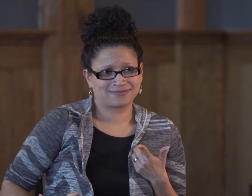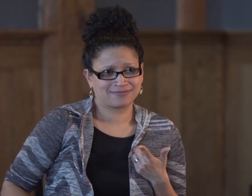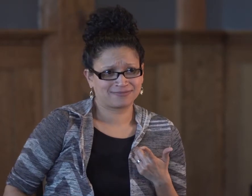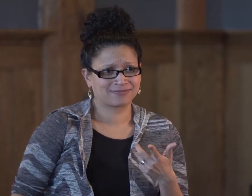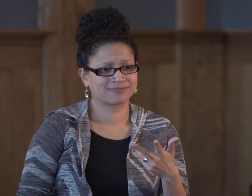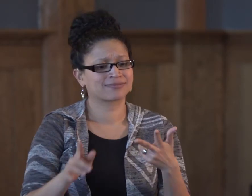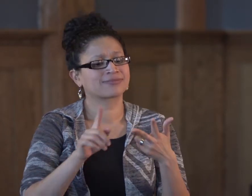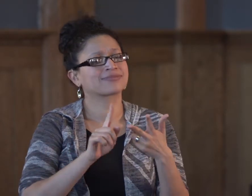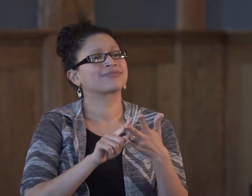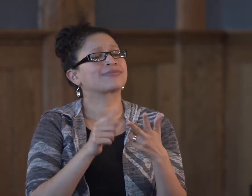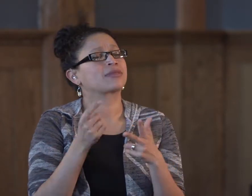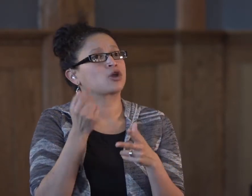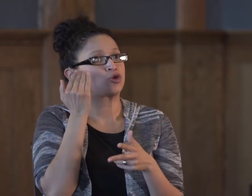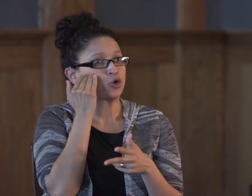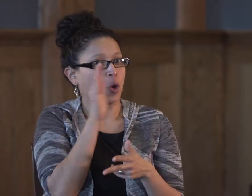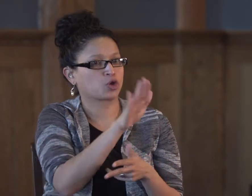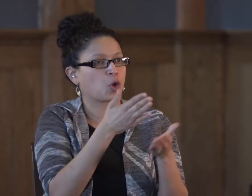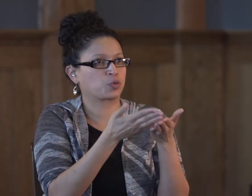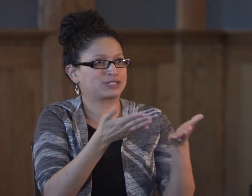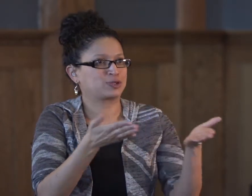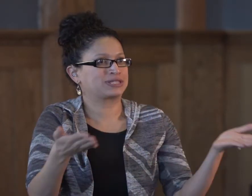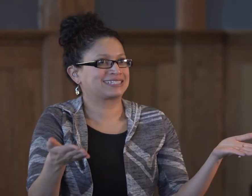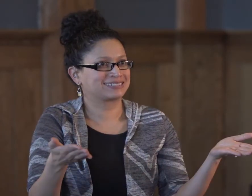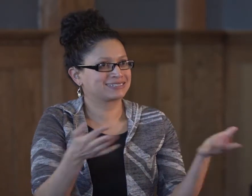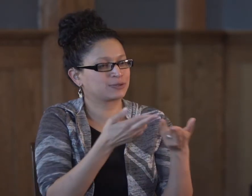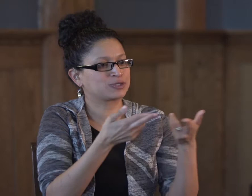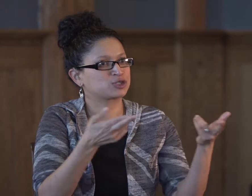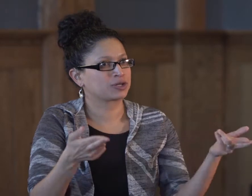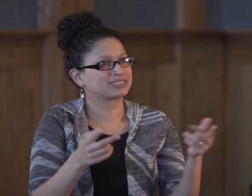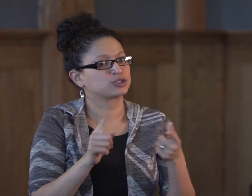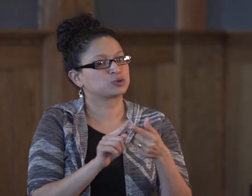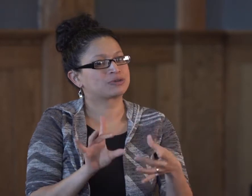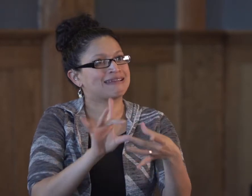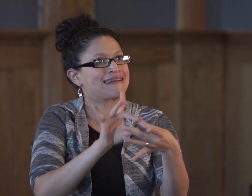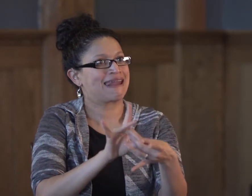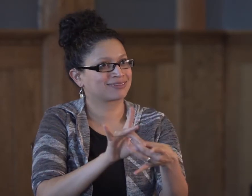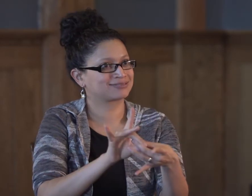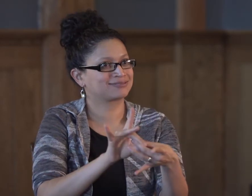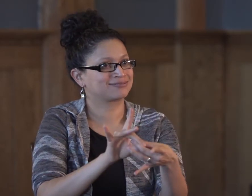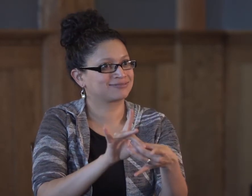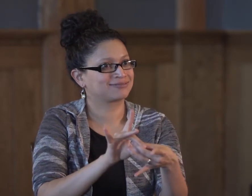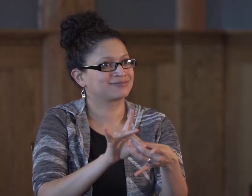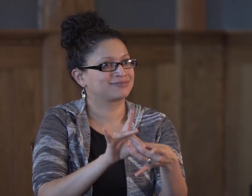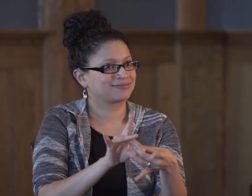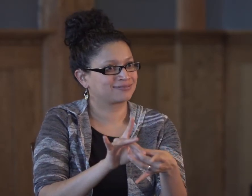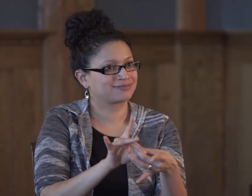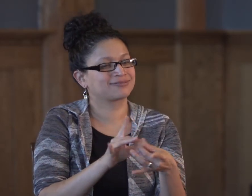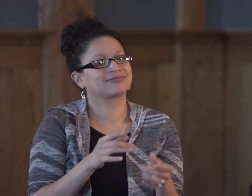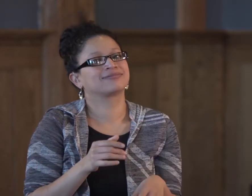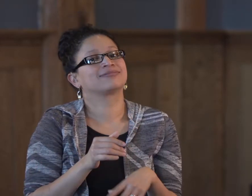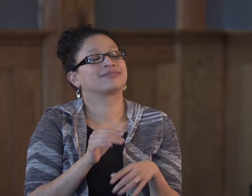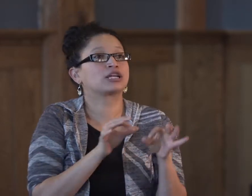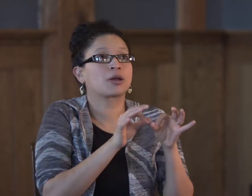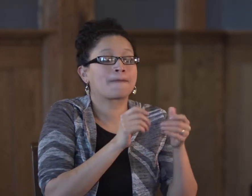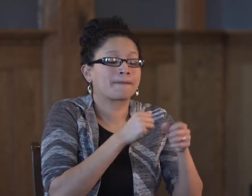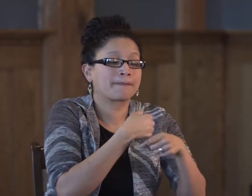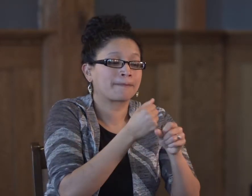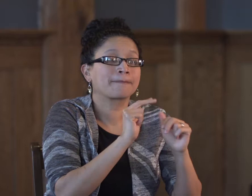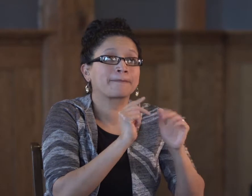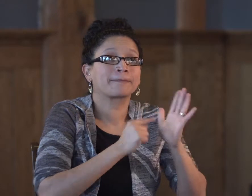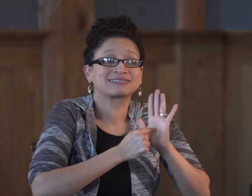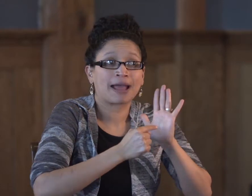being culturally sensitive, being aware of resources that you can connect a Deaf individual